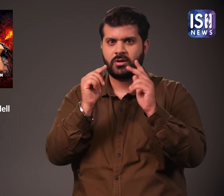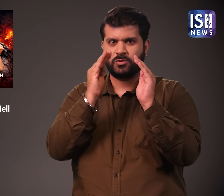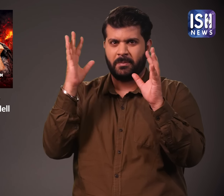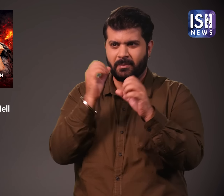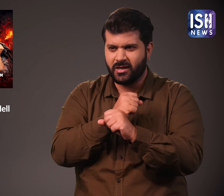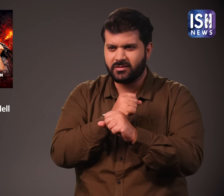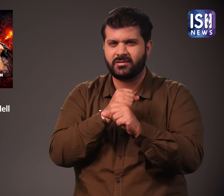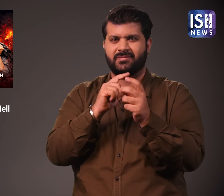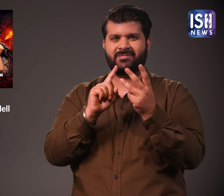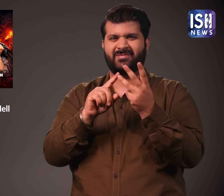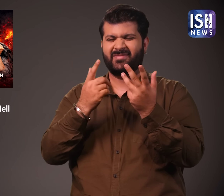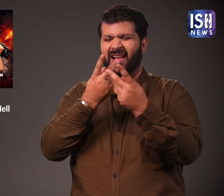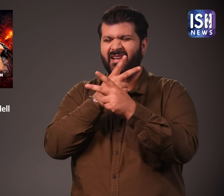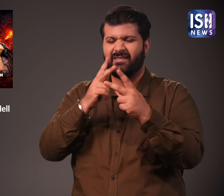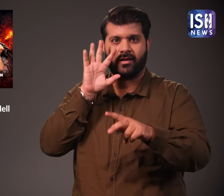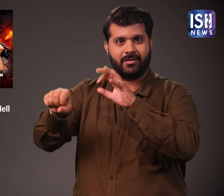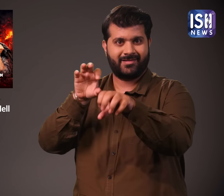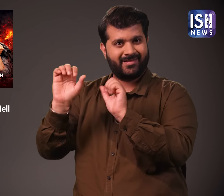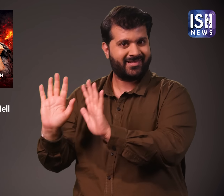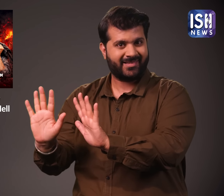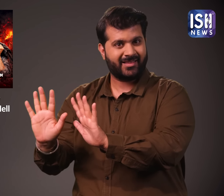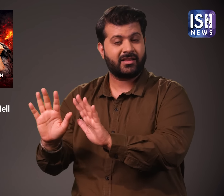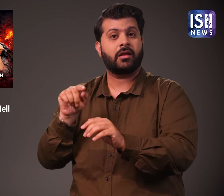whether the insurance are valid, basically monitoring traffic rules.